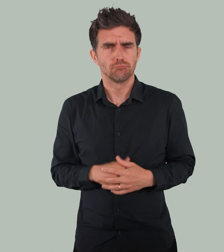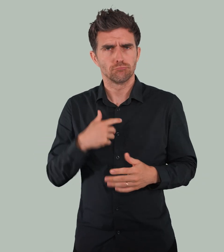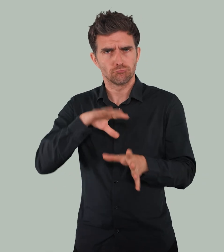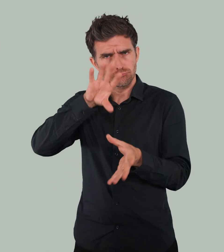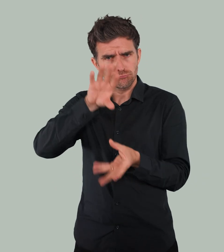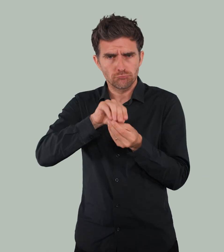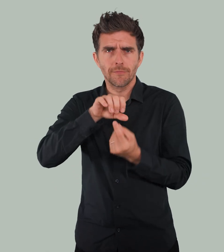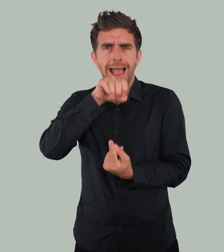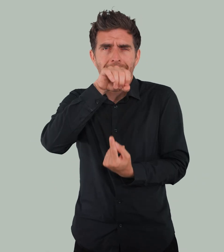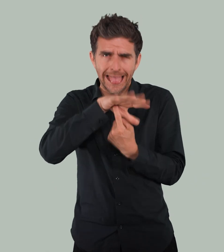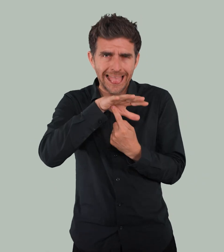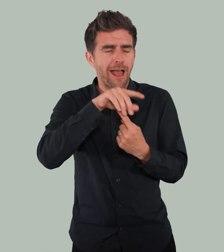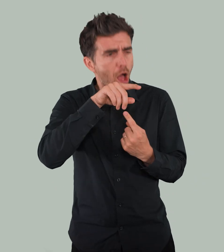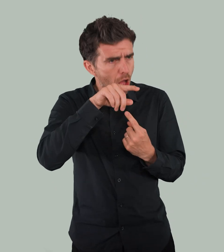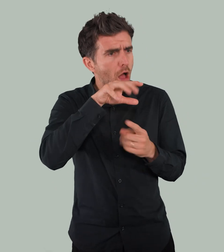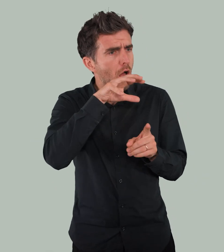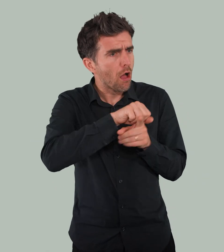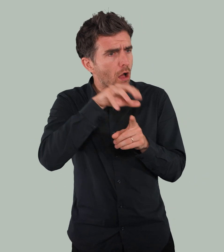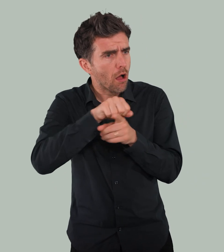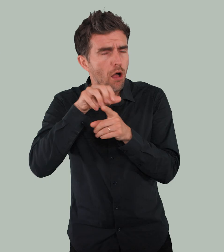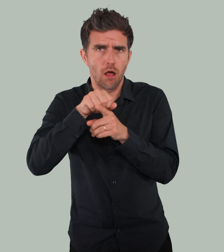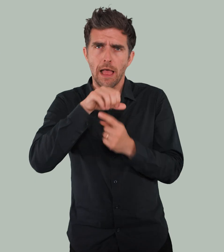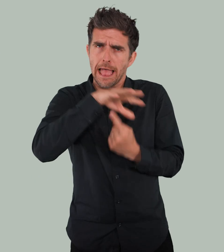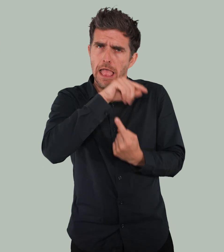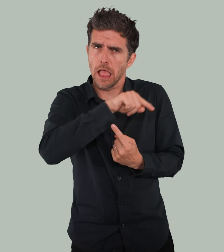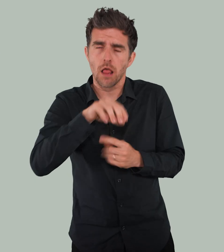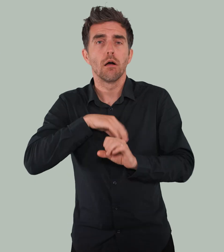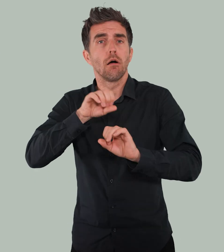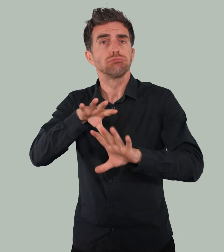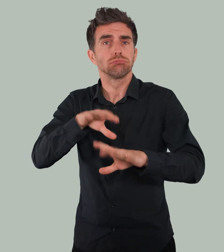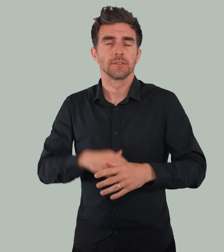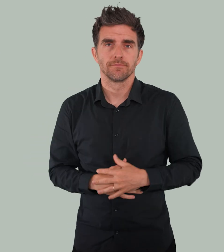3. Summary of key insights